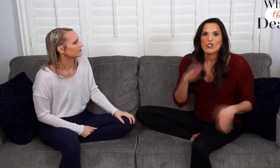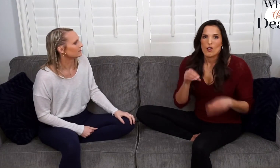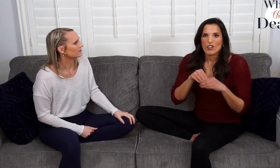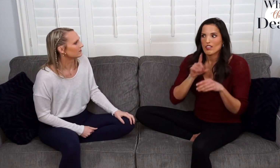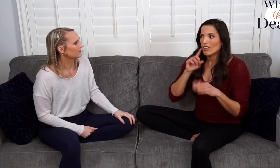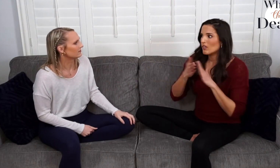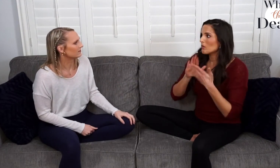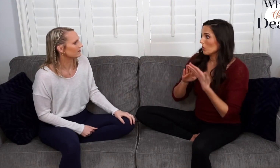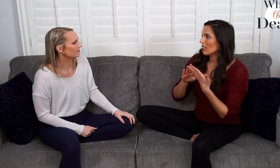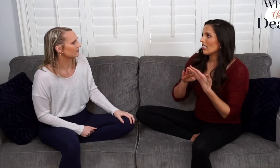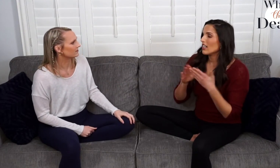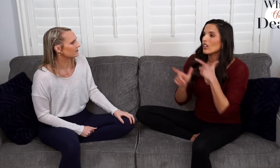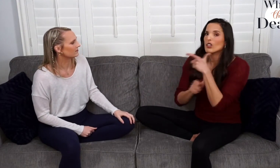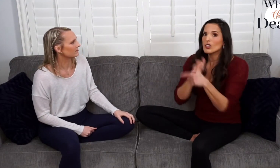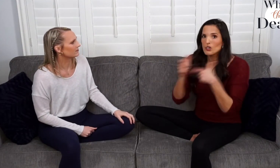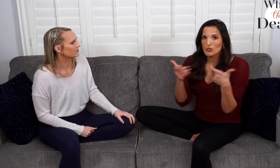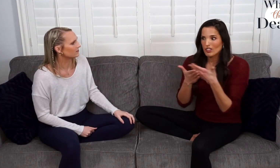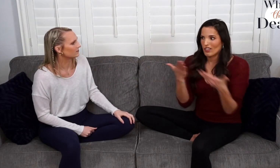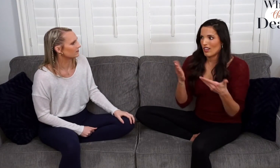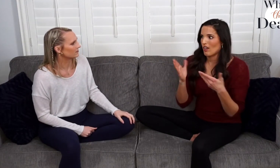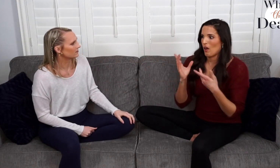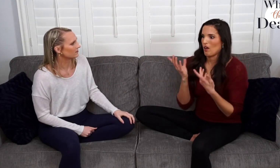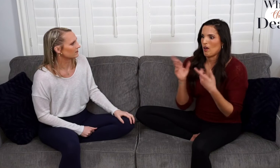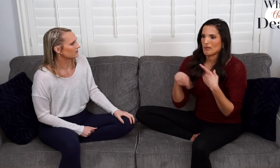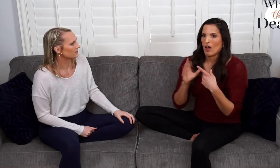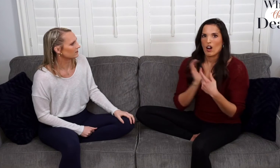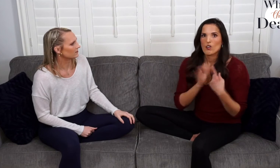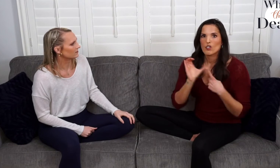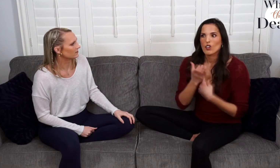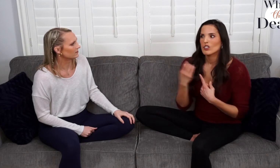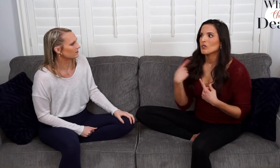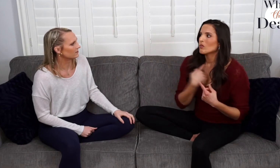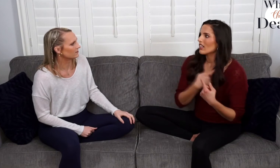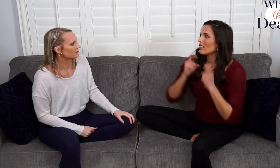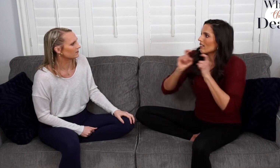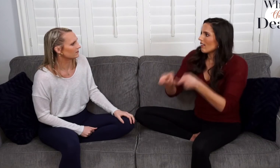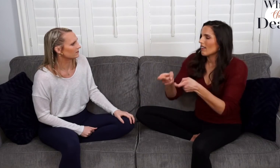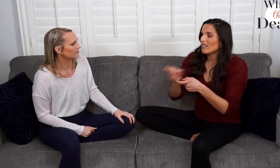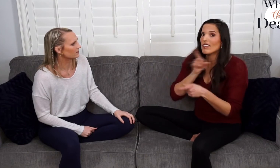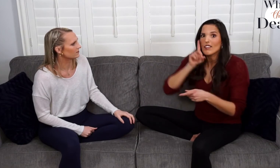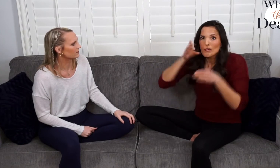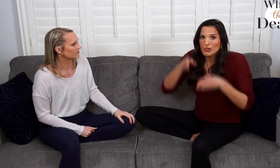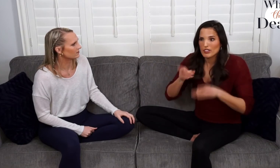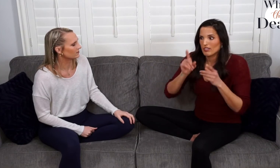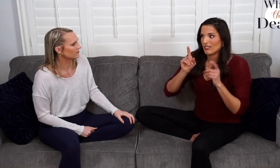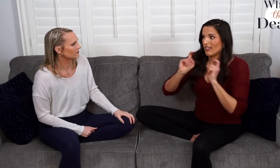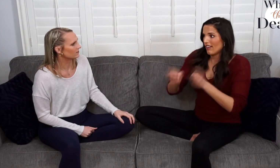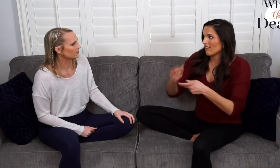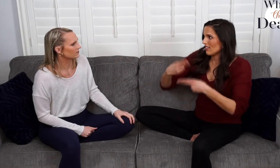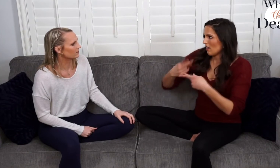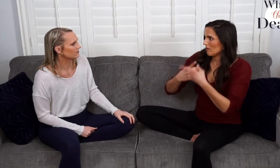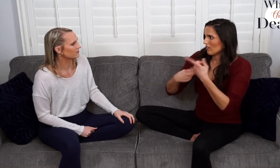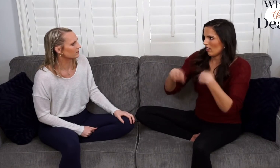If you didn't know, in the Deaf Community, that's a huge part about our culture, a Deaf person gives